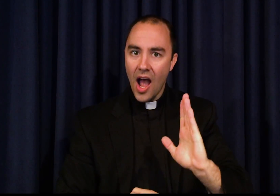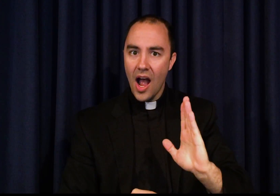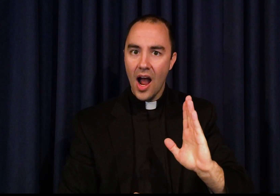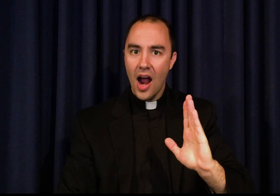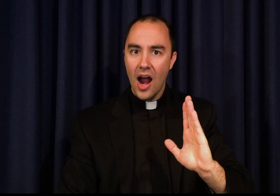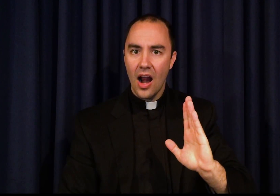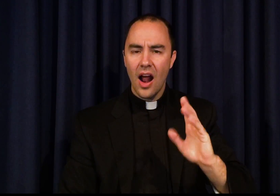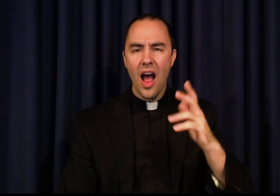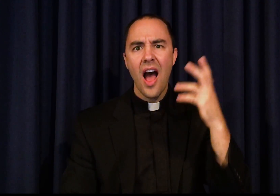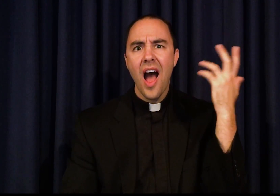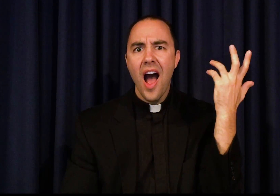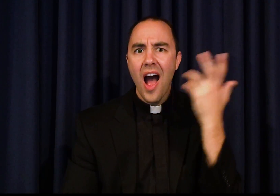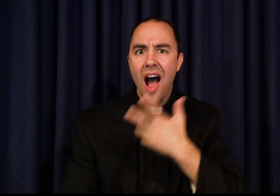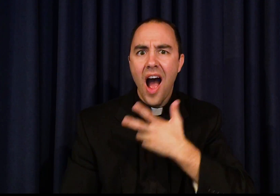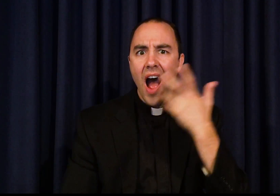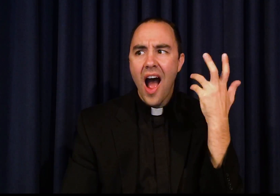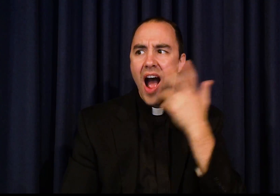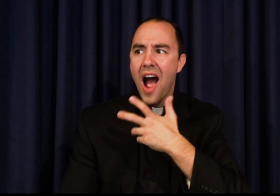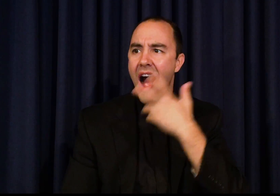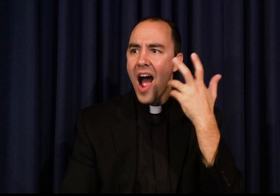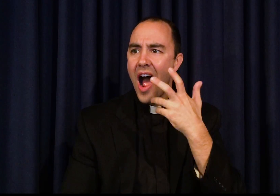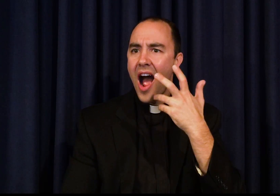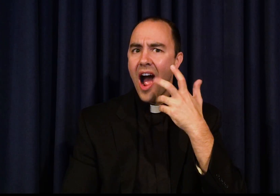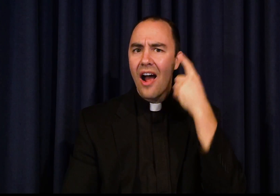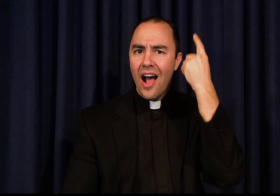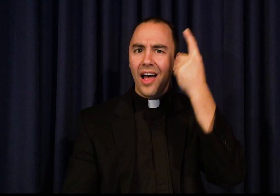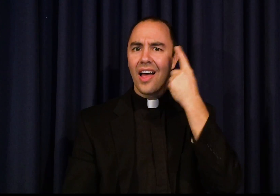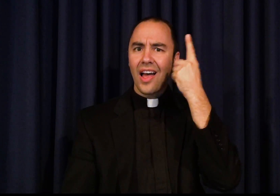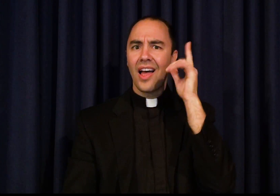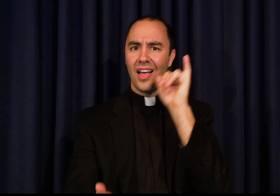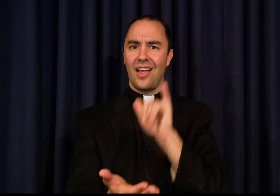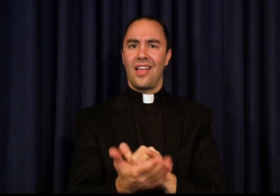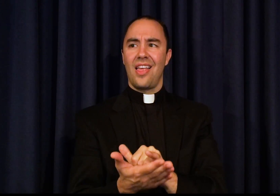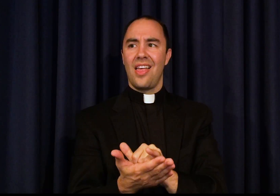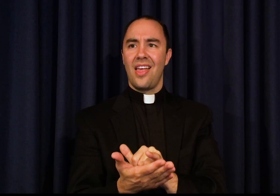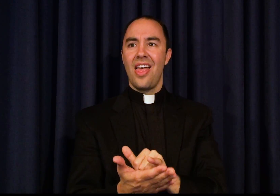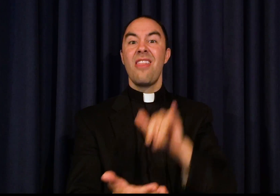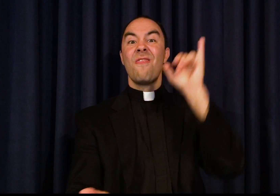that Jesus Christ Himself is God.